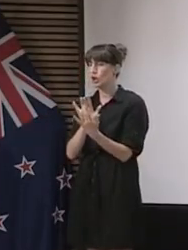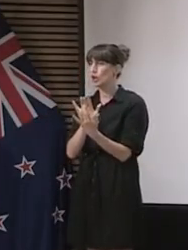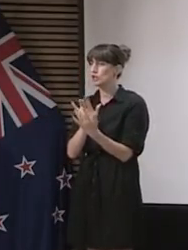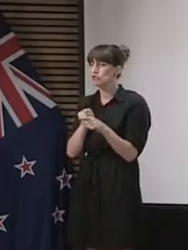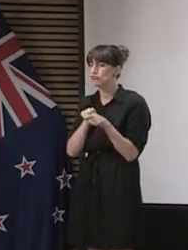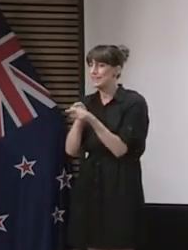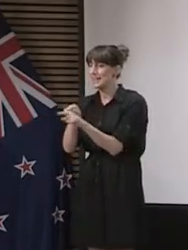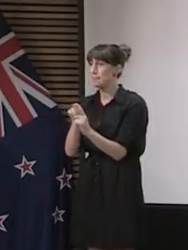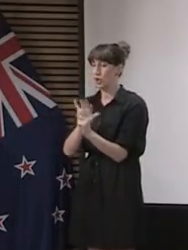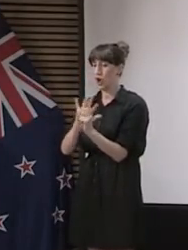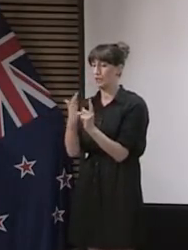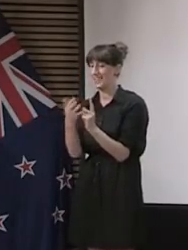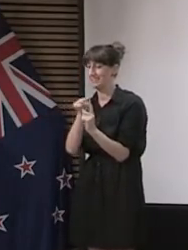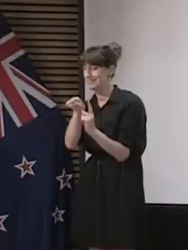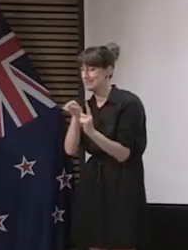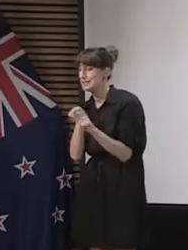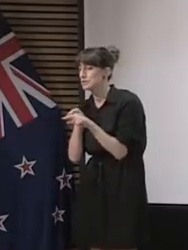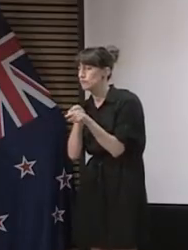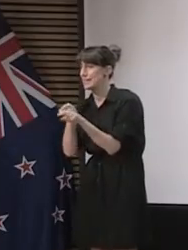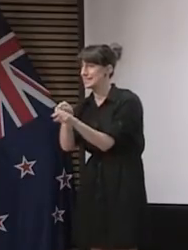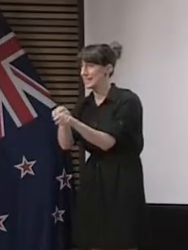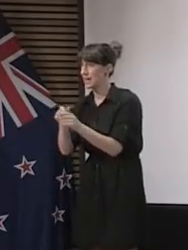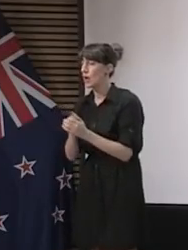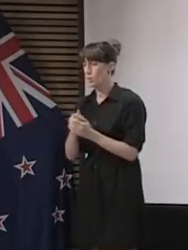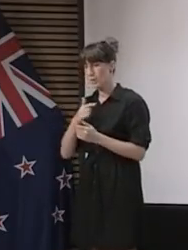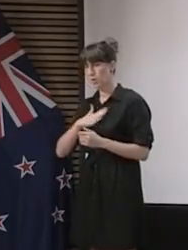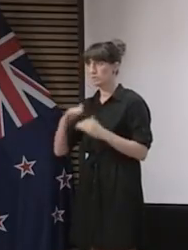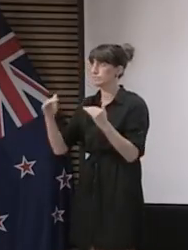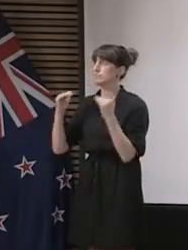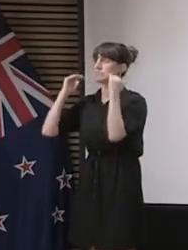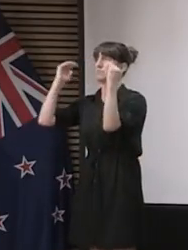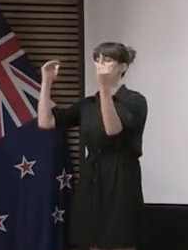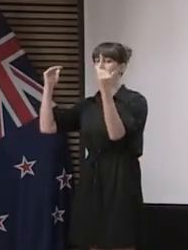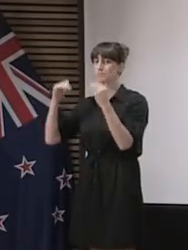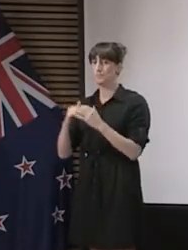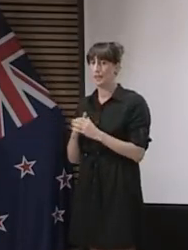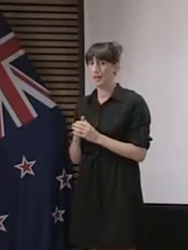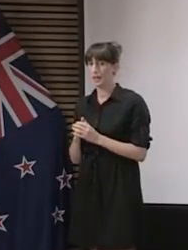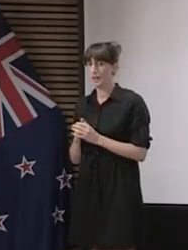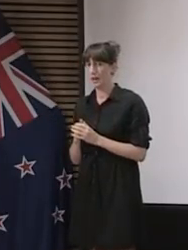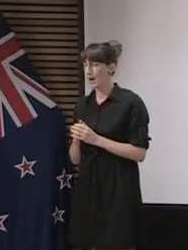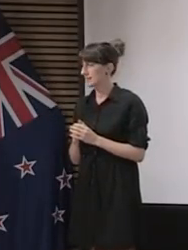to come out of fournow is the failure to meetthat standard earlier is thatcausing unnecessary economichardship? No.